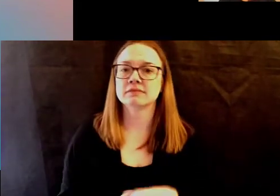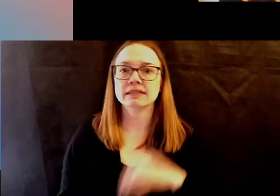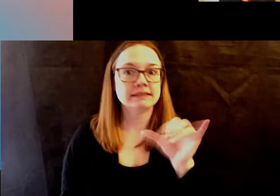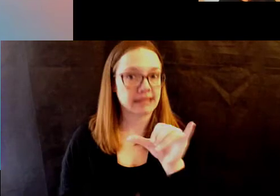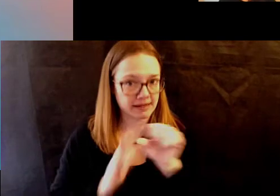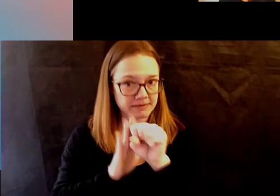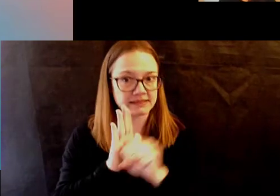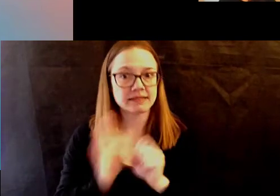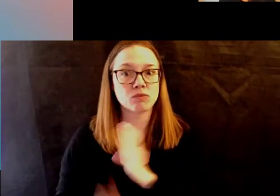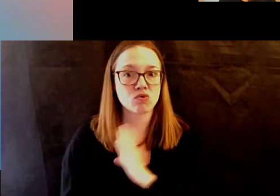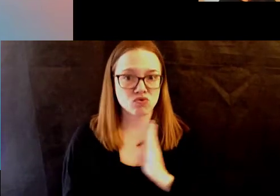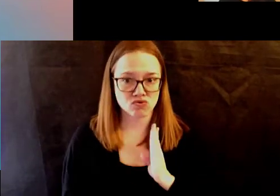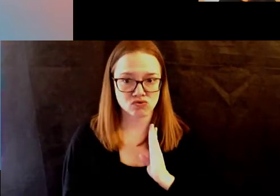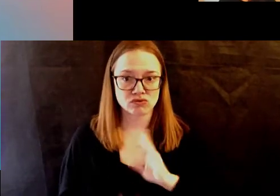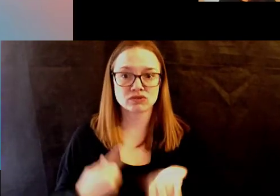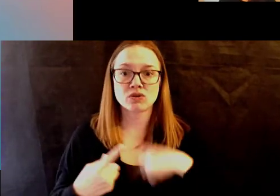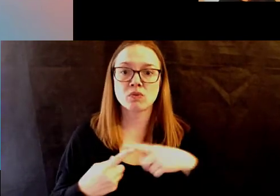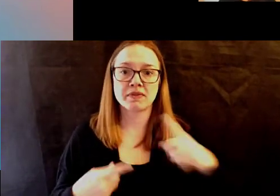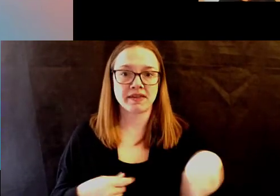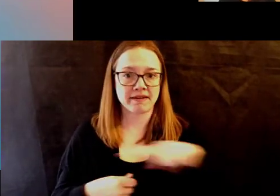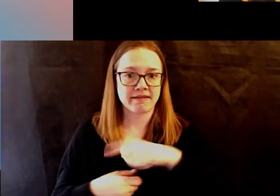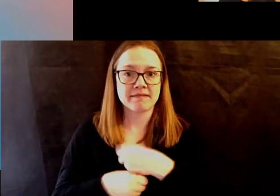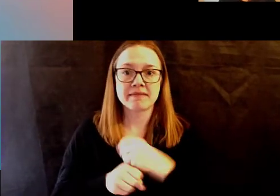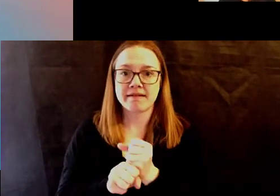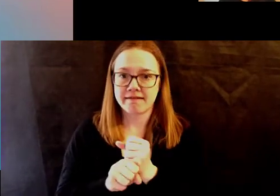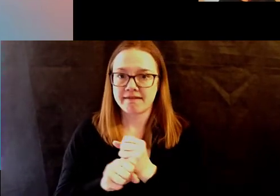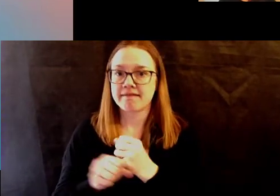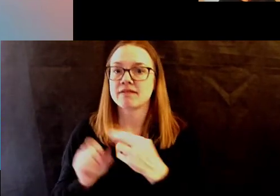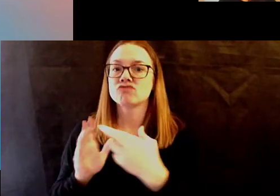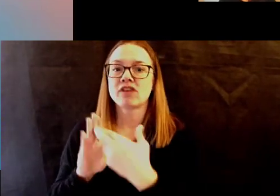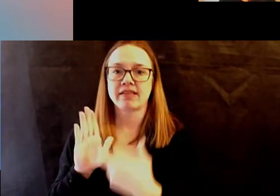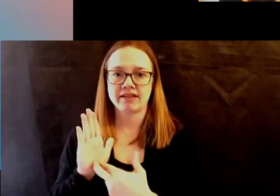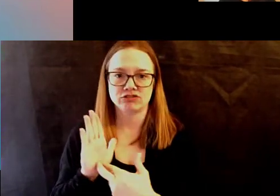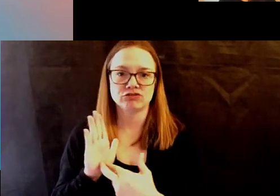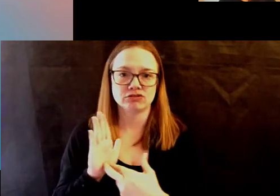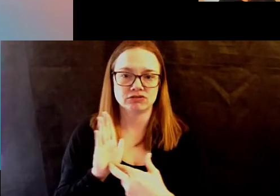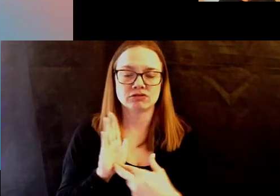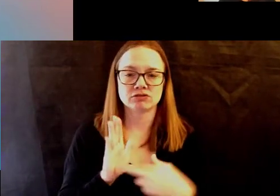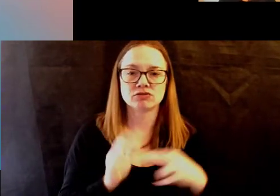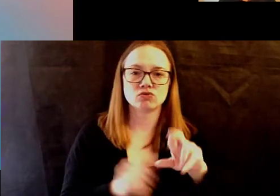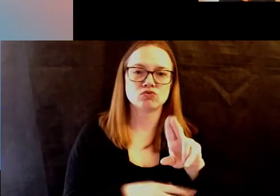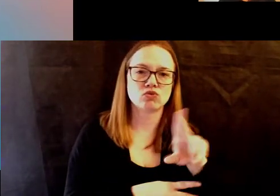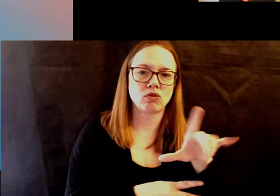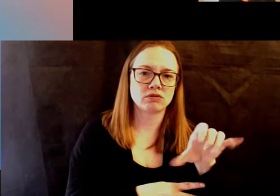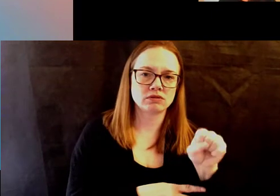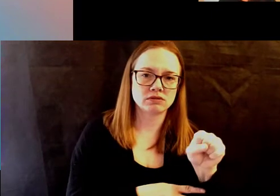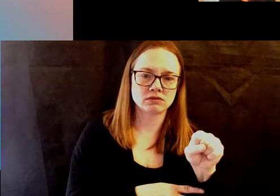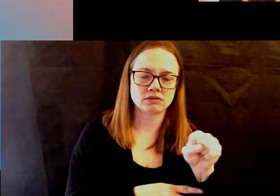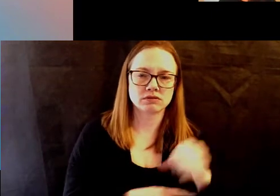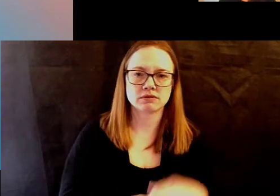as well when they make regulations and rules to implement some of those bills that were passed in the legislature.